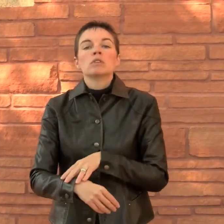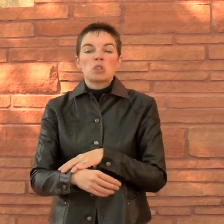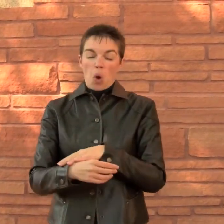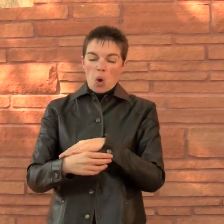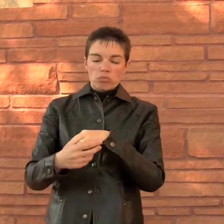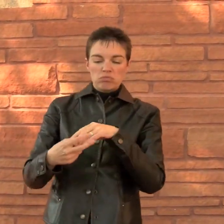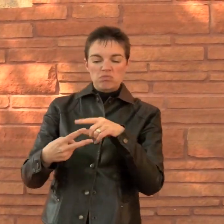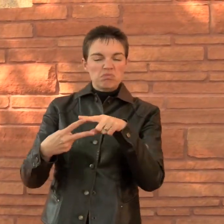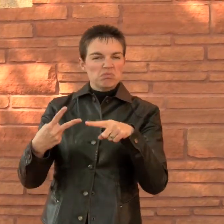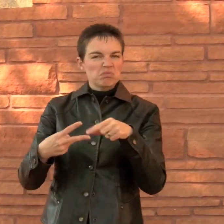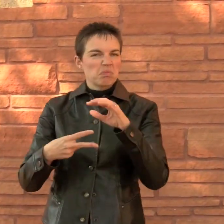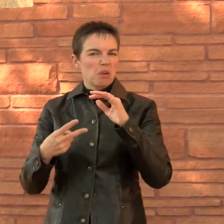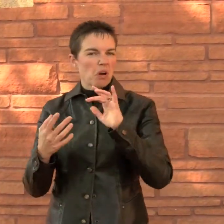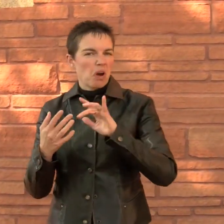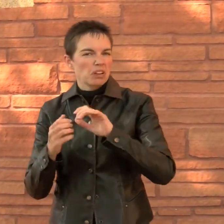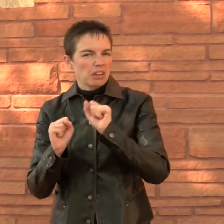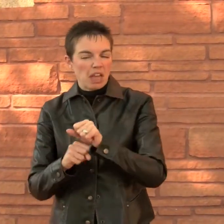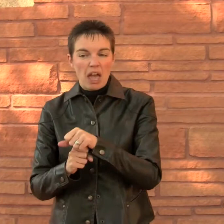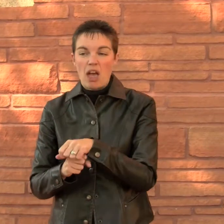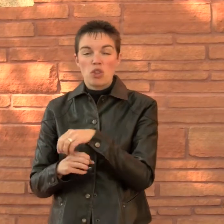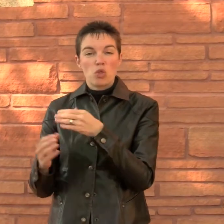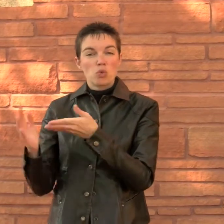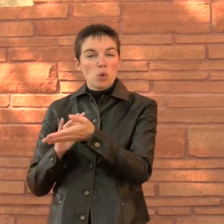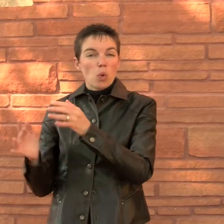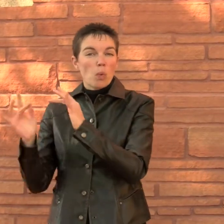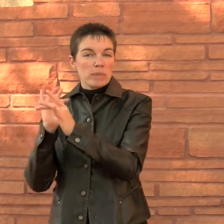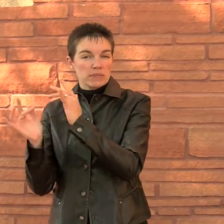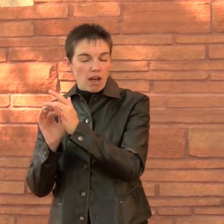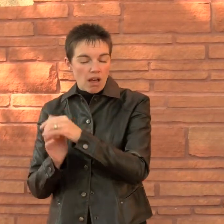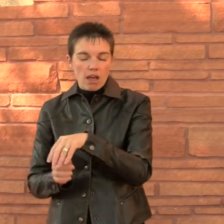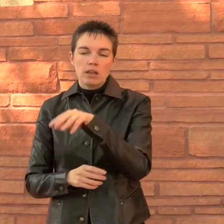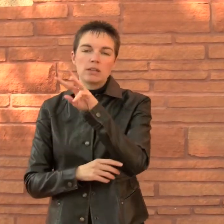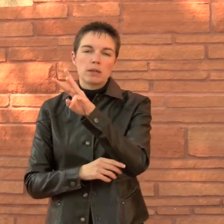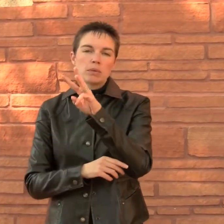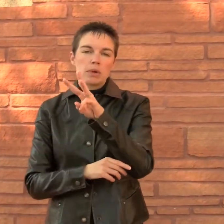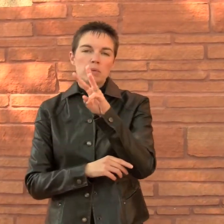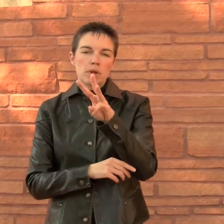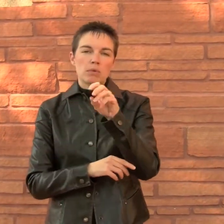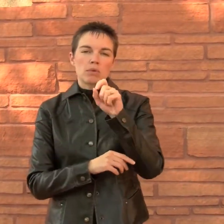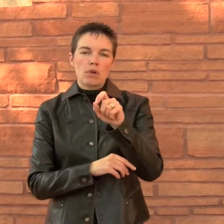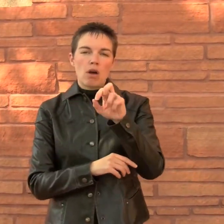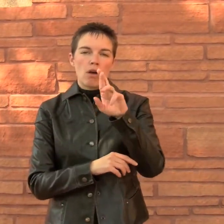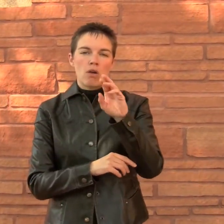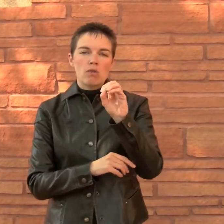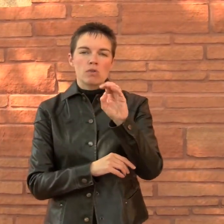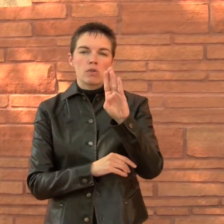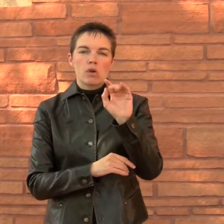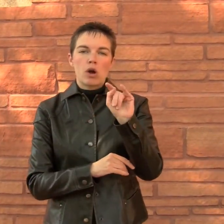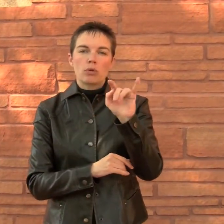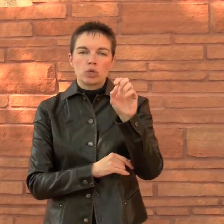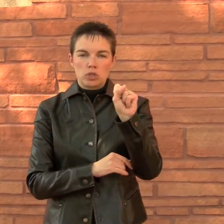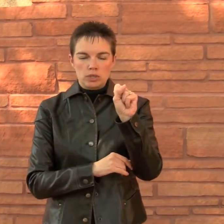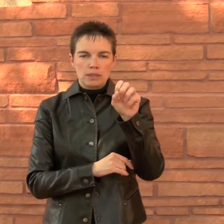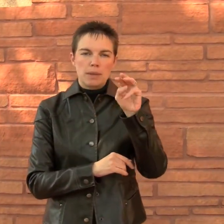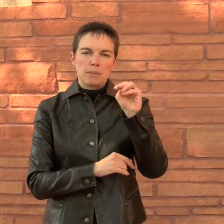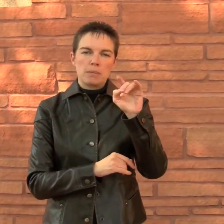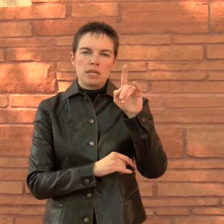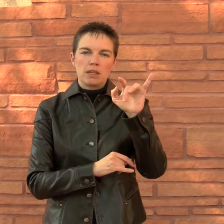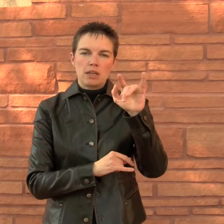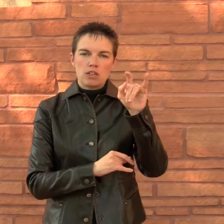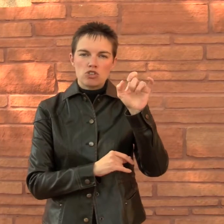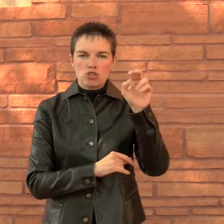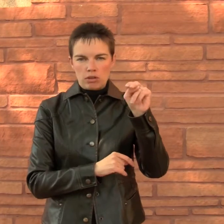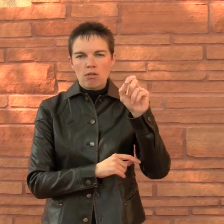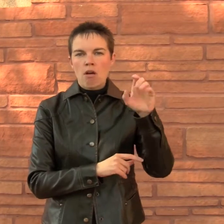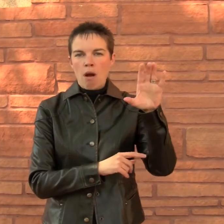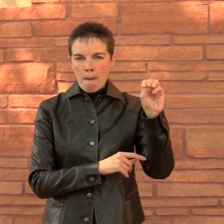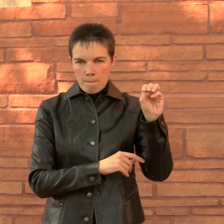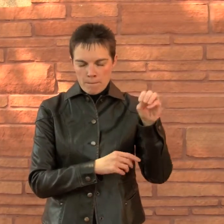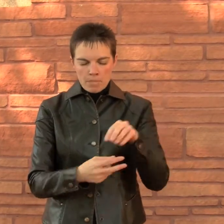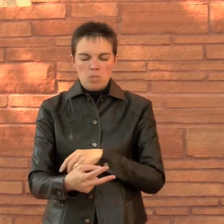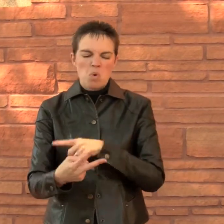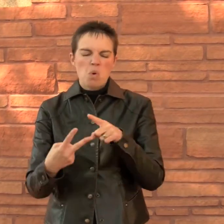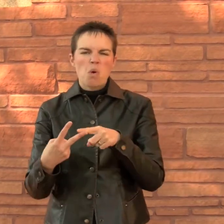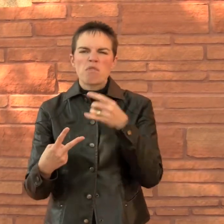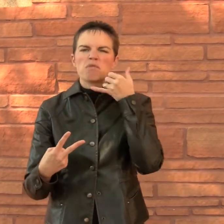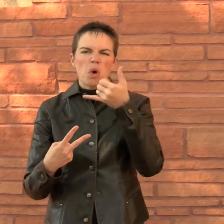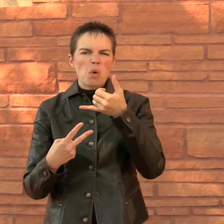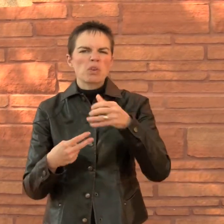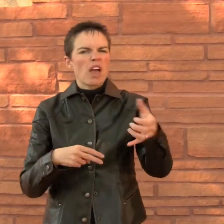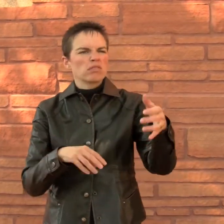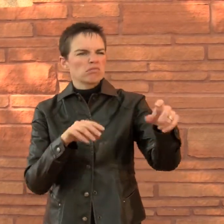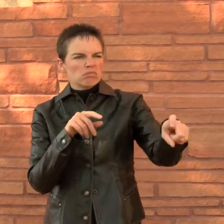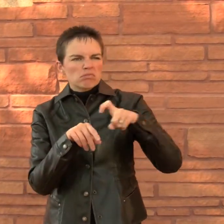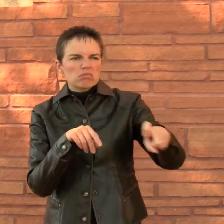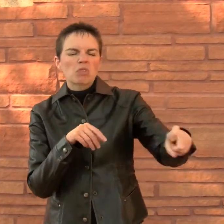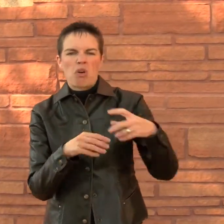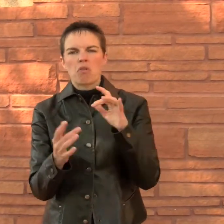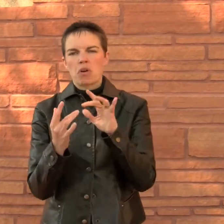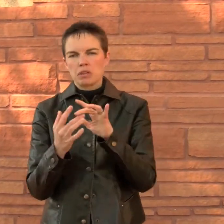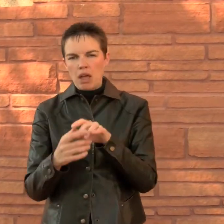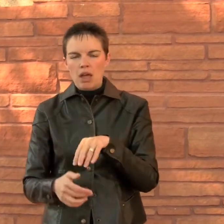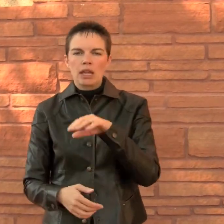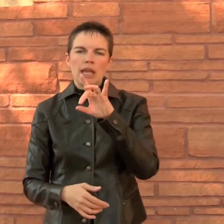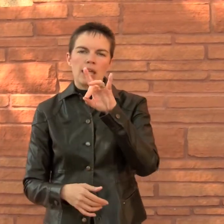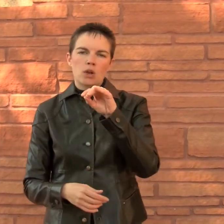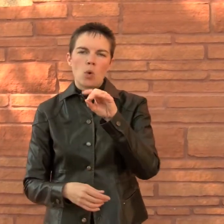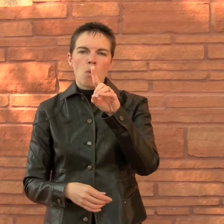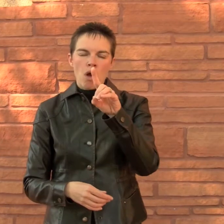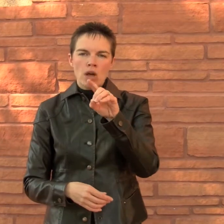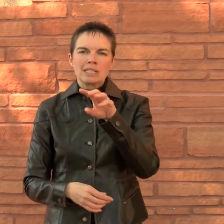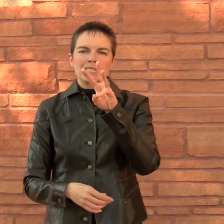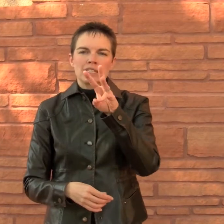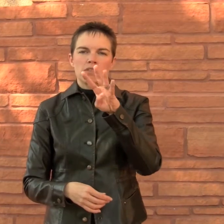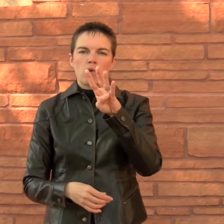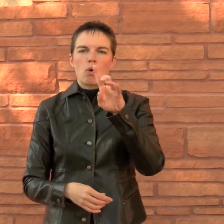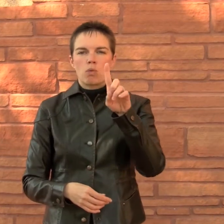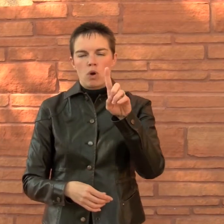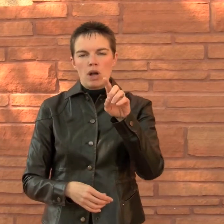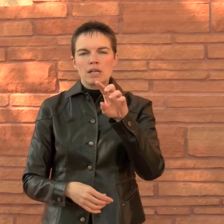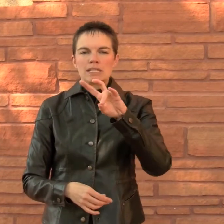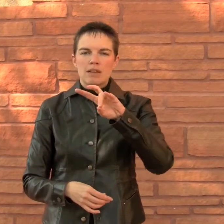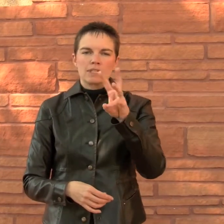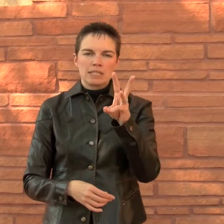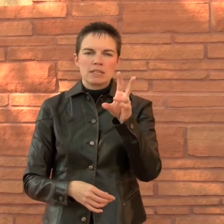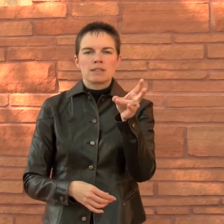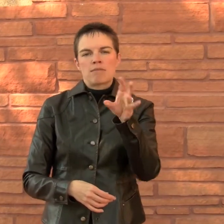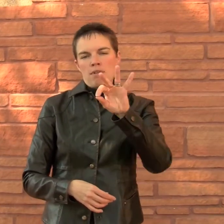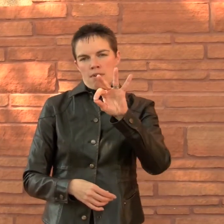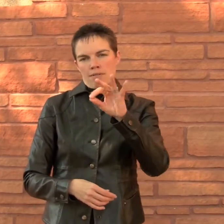You can contact us using two methods: first, through our website at www.robertsmediation.com. And second, you can call us at 801-641-7679.